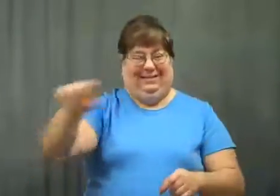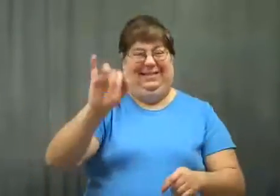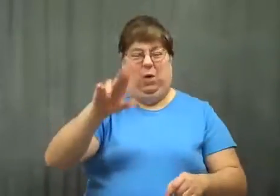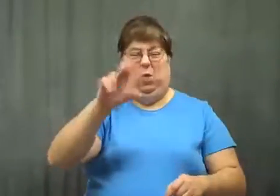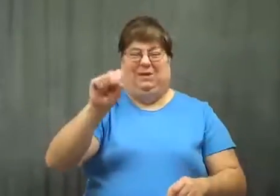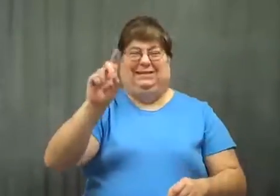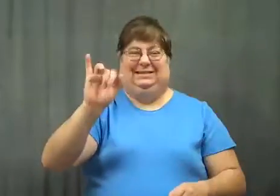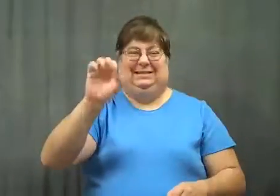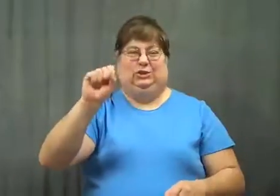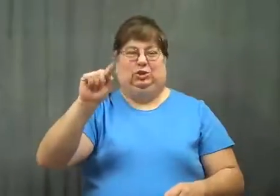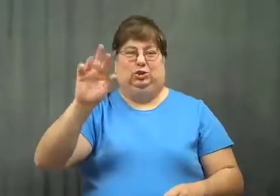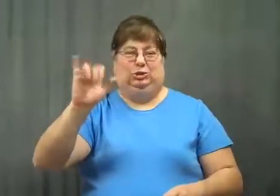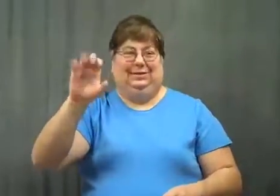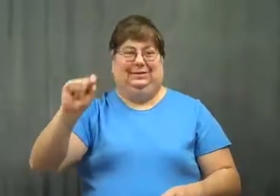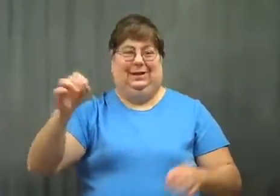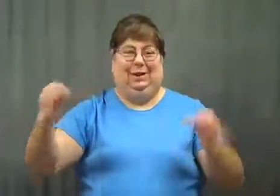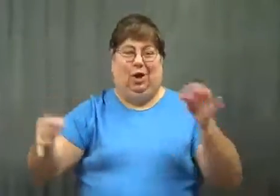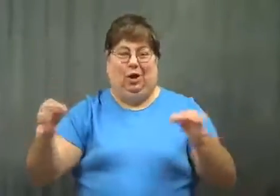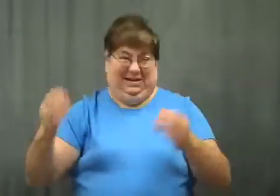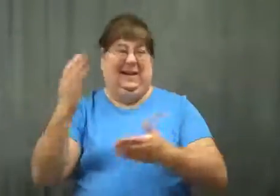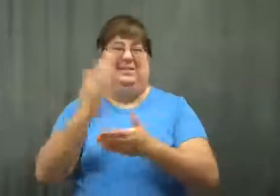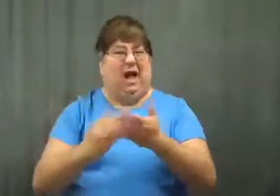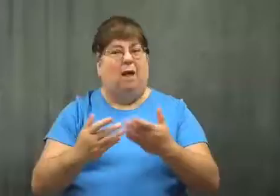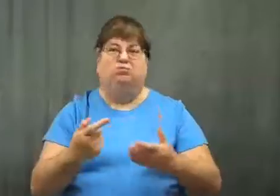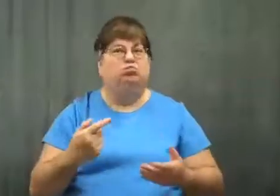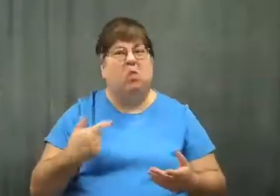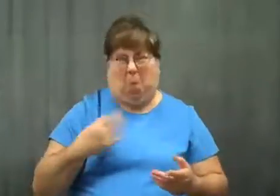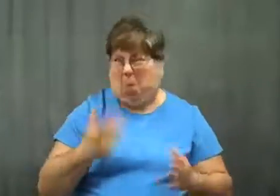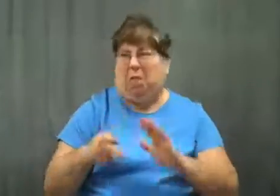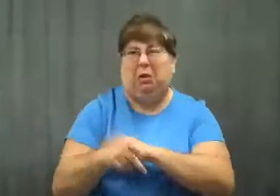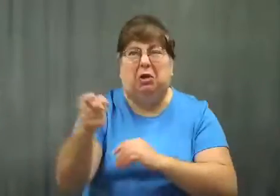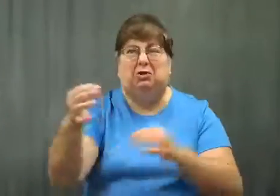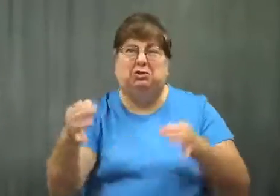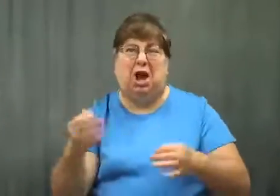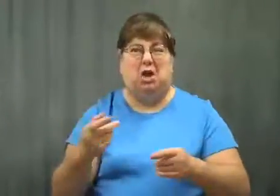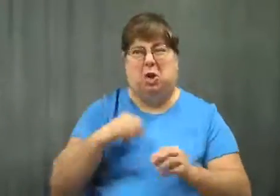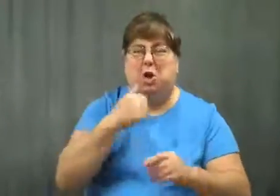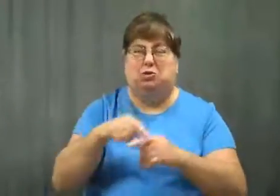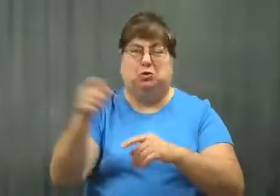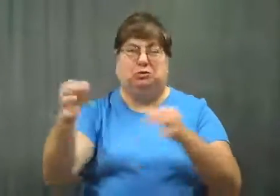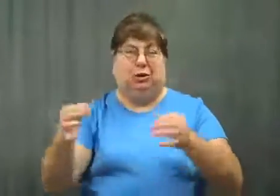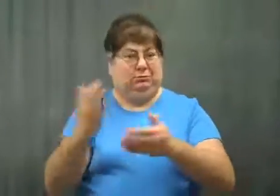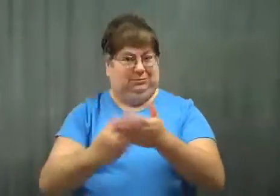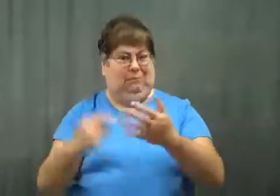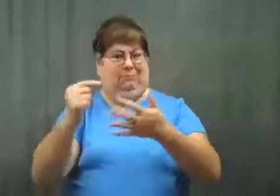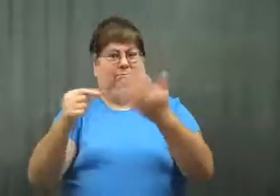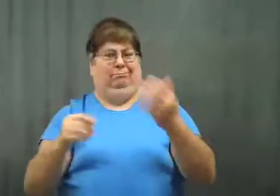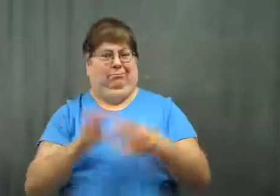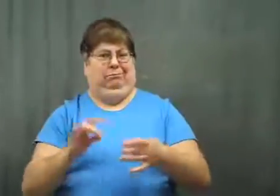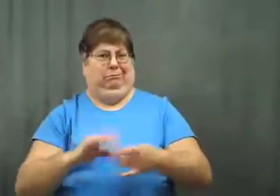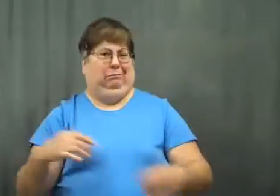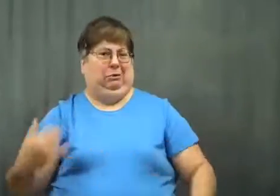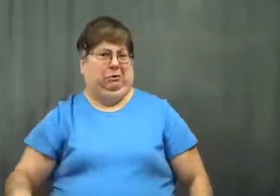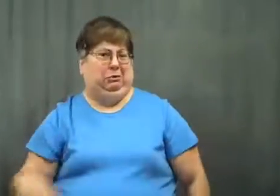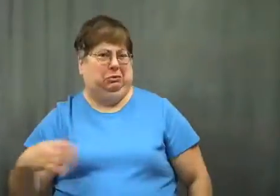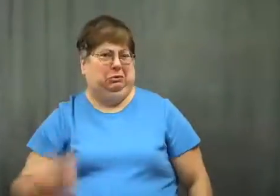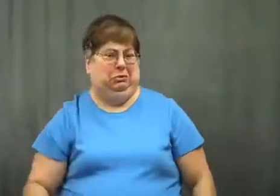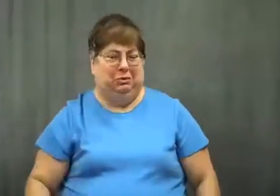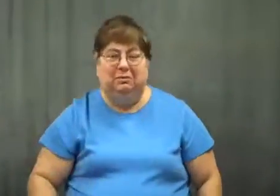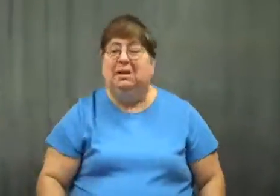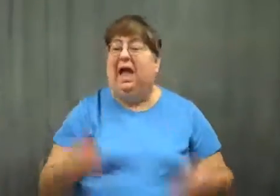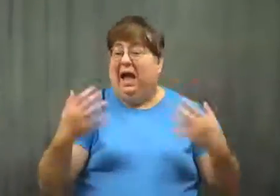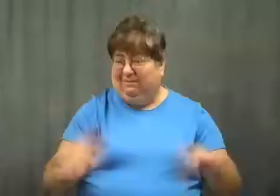District court, some of which have been threatening to the judge.